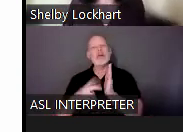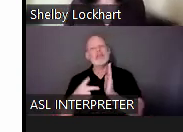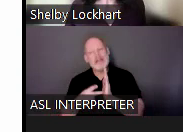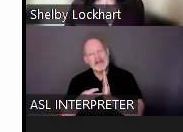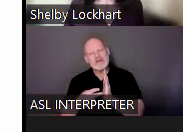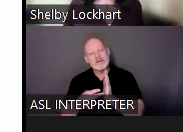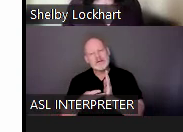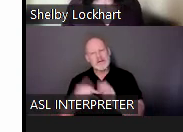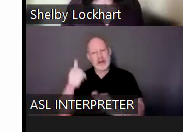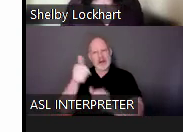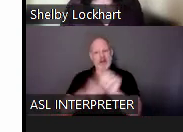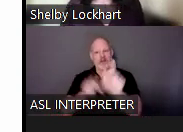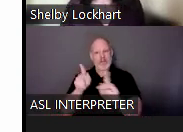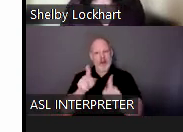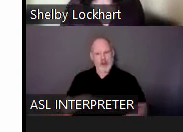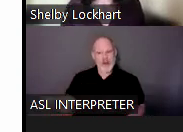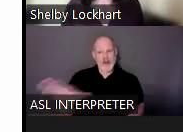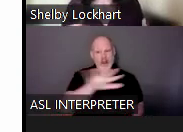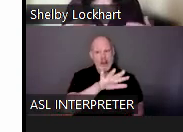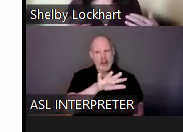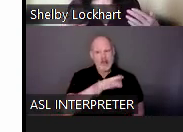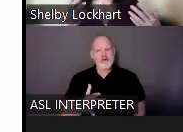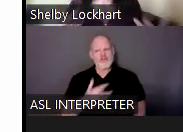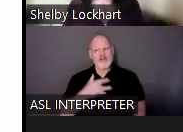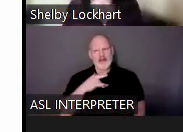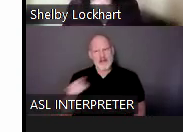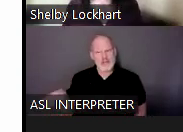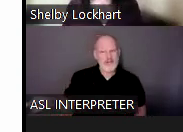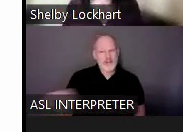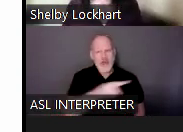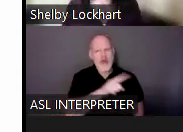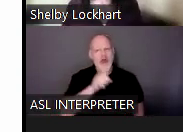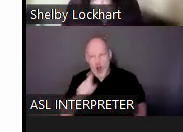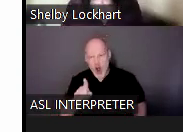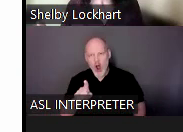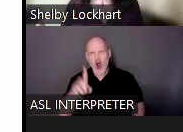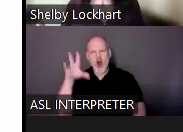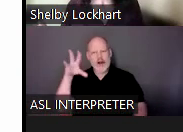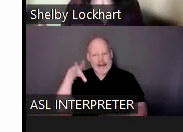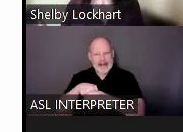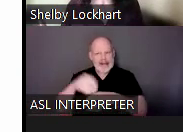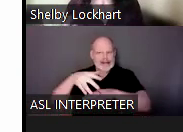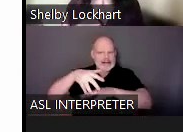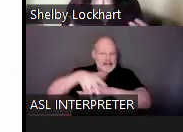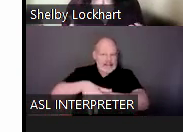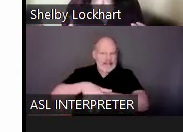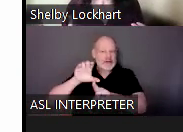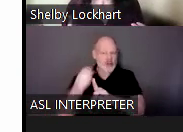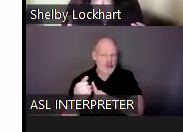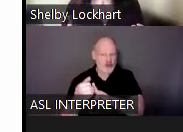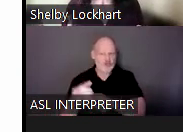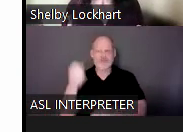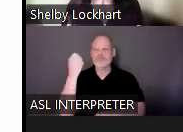feels like they are a part of developing the culture. If the culture is really defined by